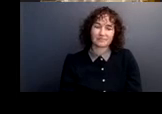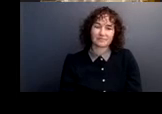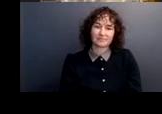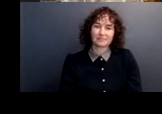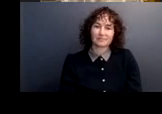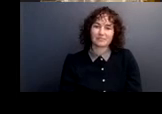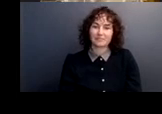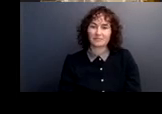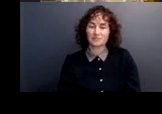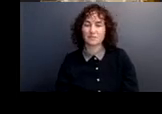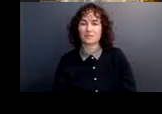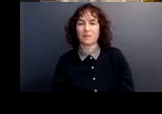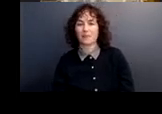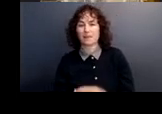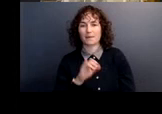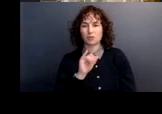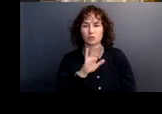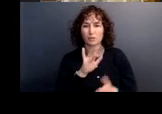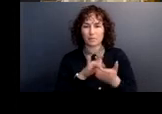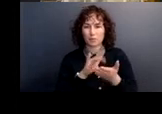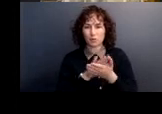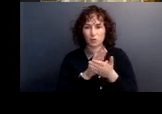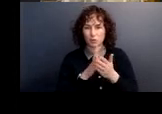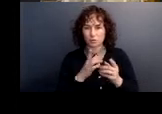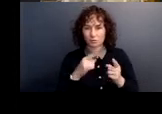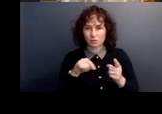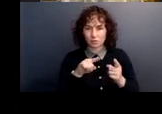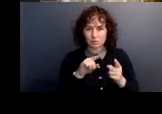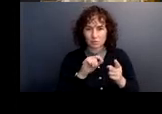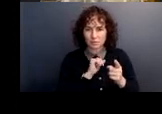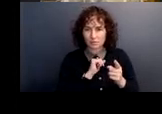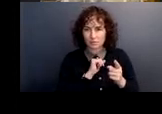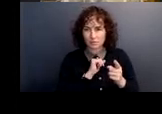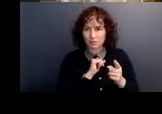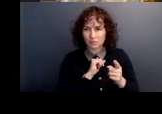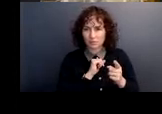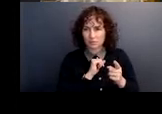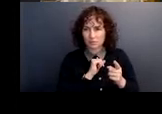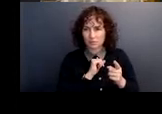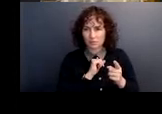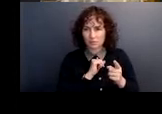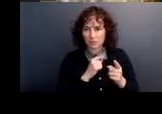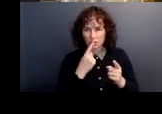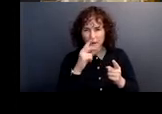Do your middle school... It's gone wait, can you read the question to me Meredith?